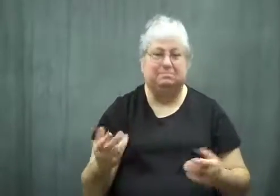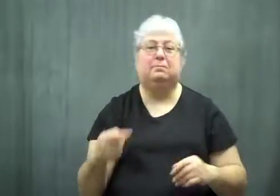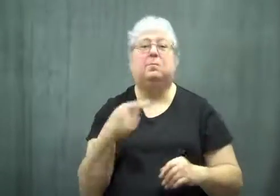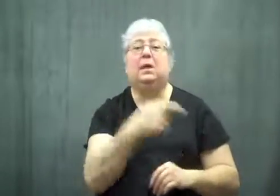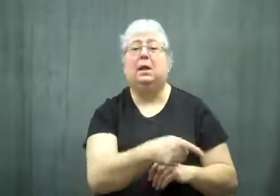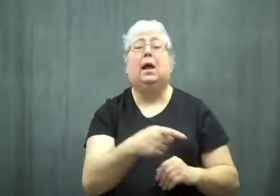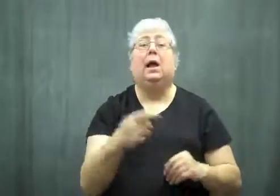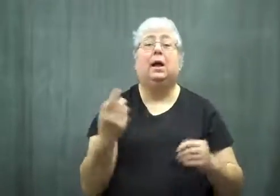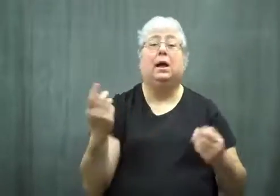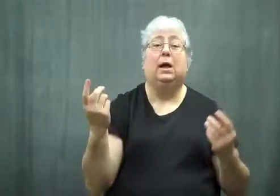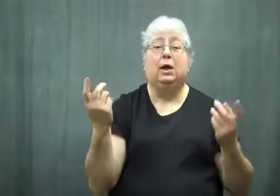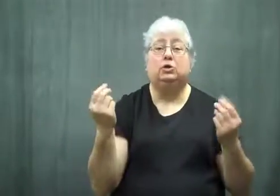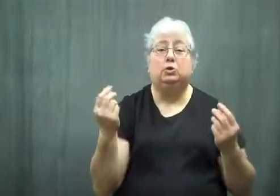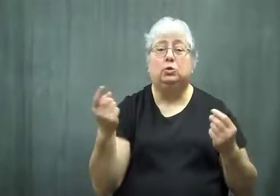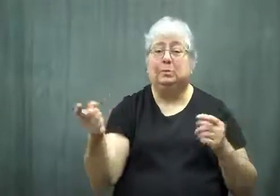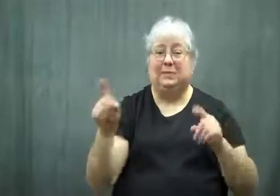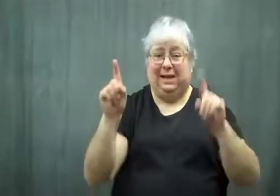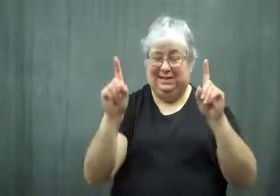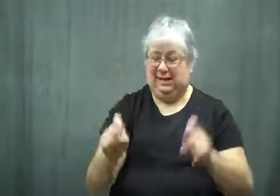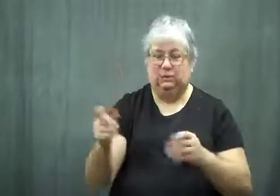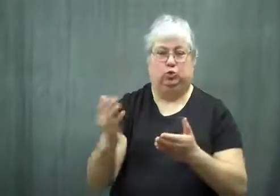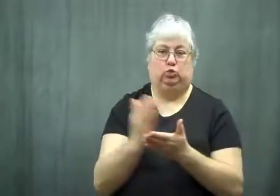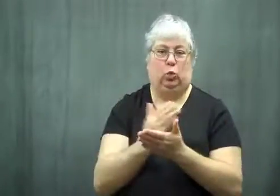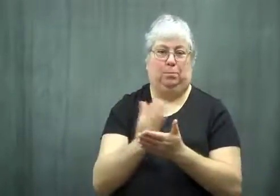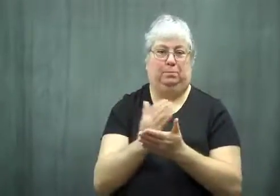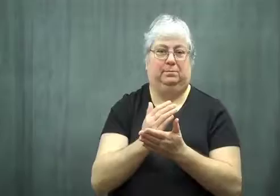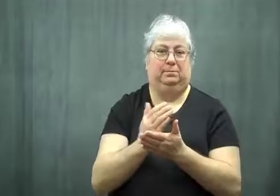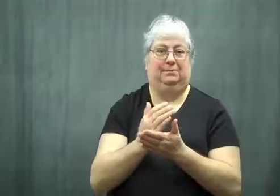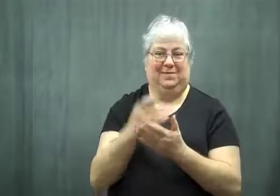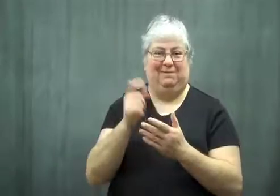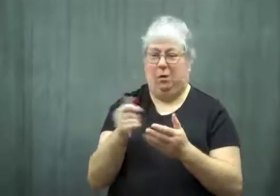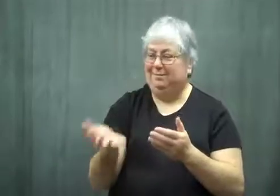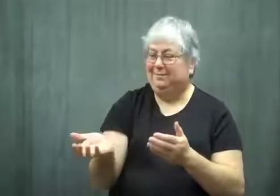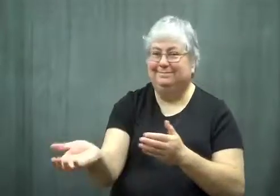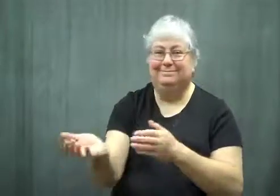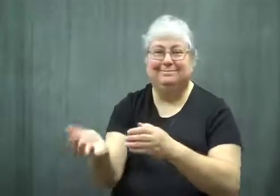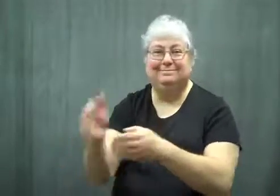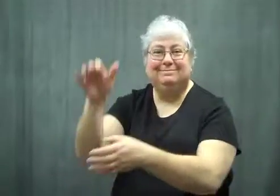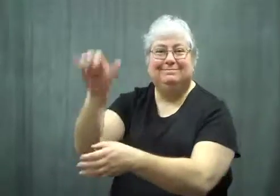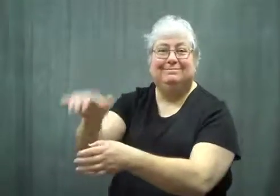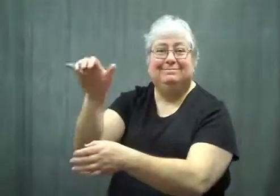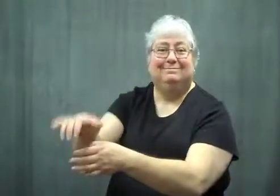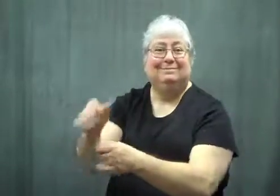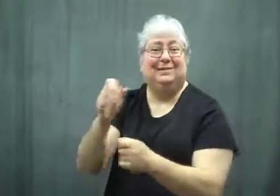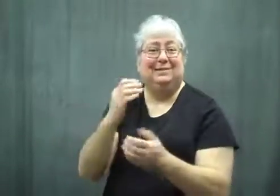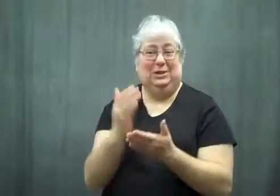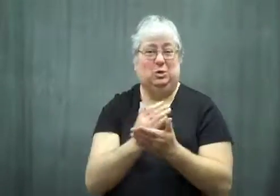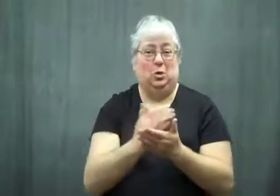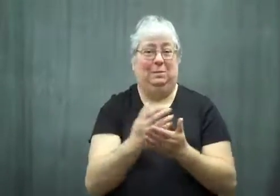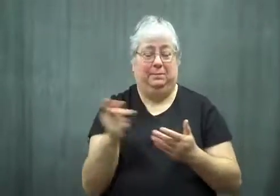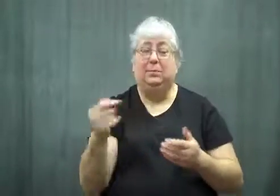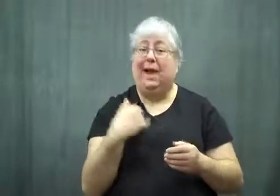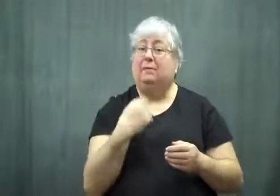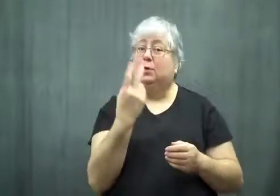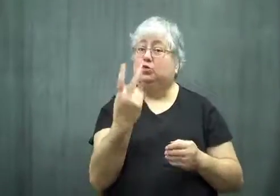He tested the soap dispensers.